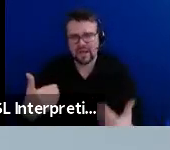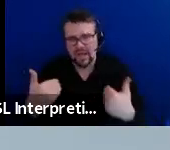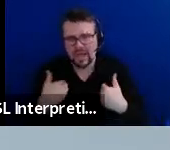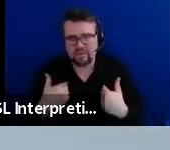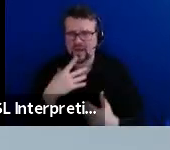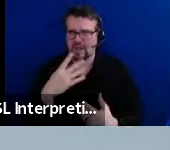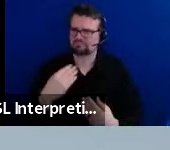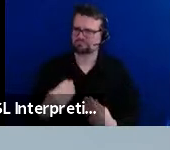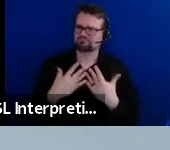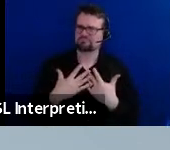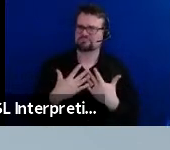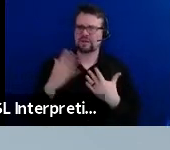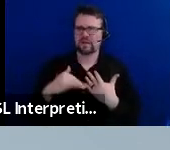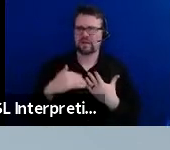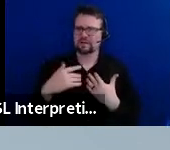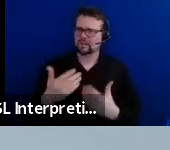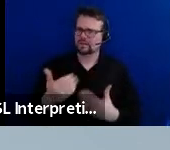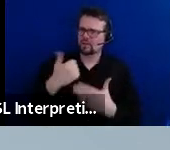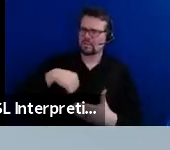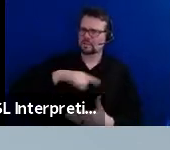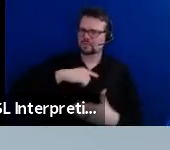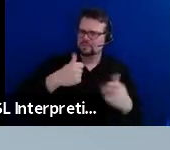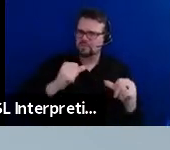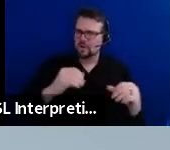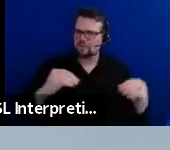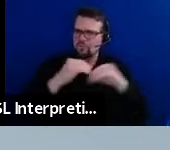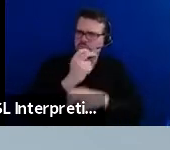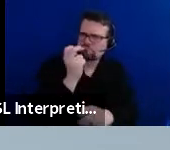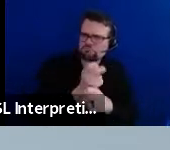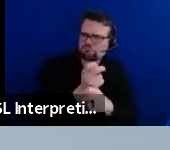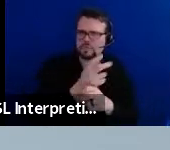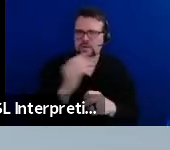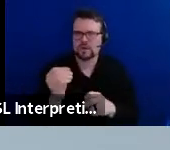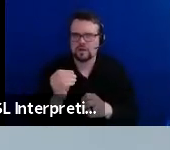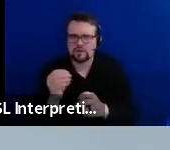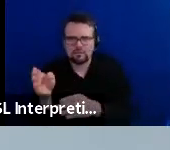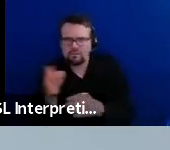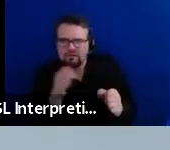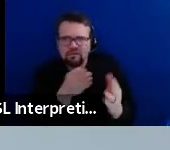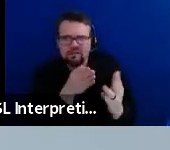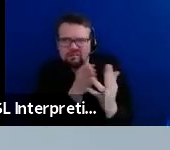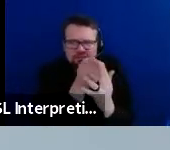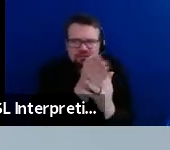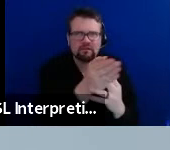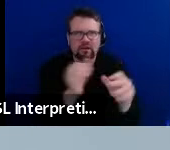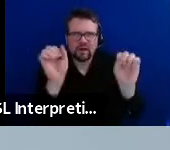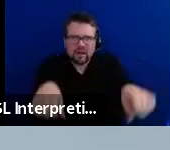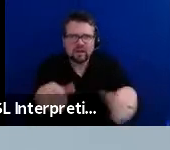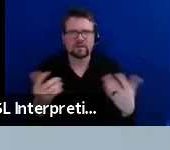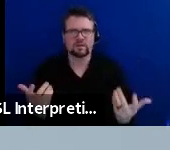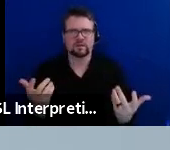HOW WE CAN TRY HARDER AND HOW WE CAN FIND NEW WAYS TO BREAK THROUGH AND THAT TOGETHER WE'RE STRONGER.